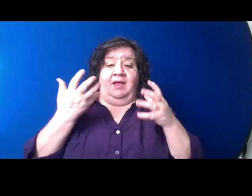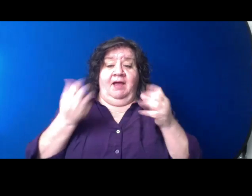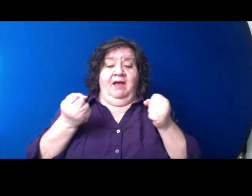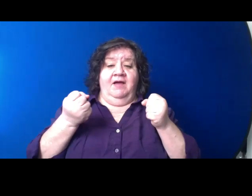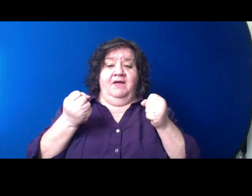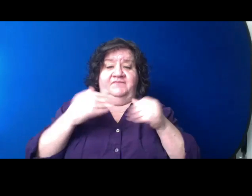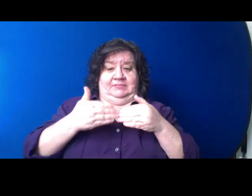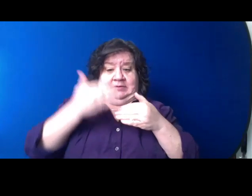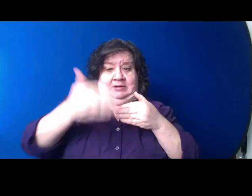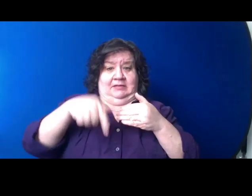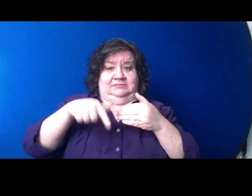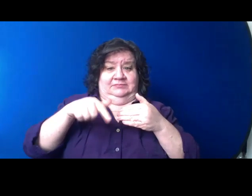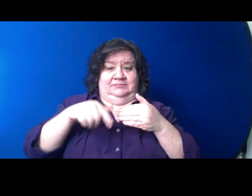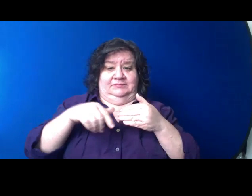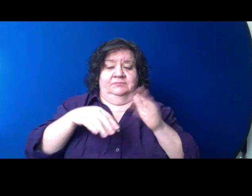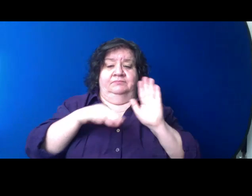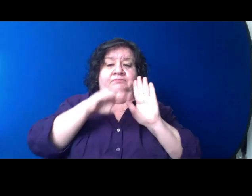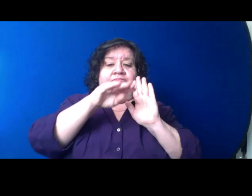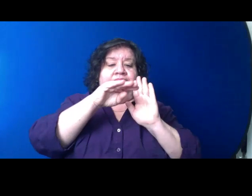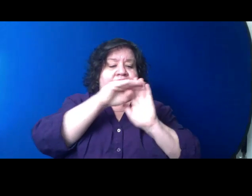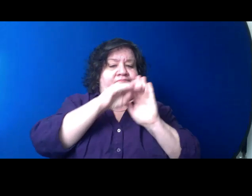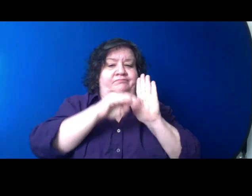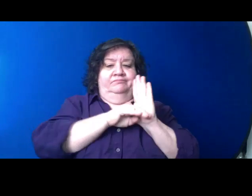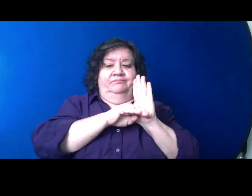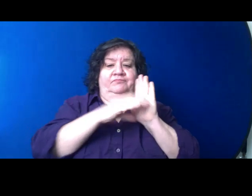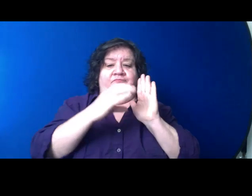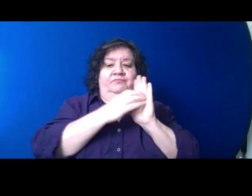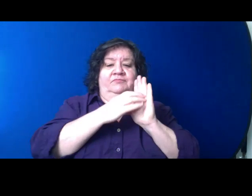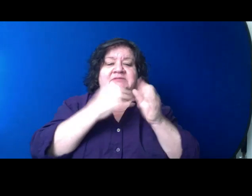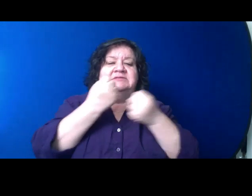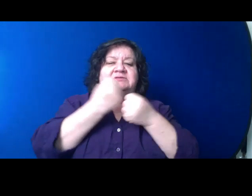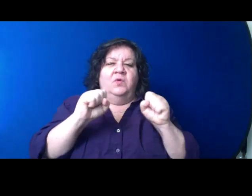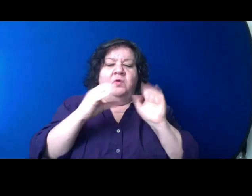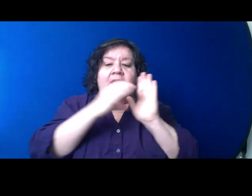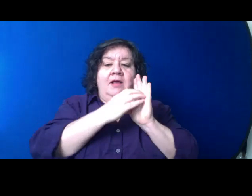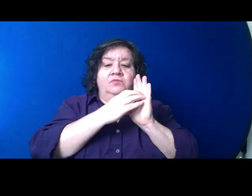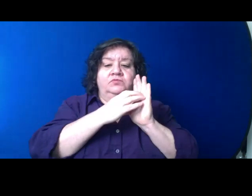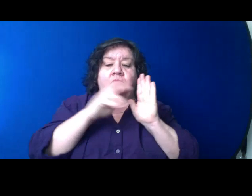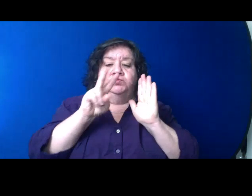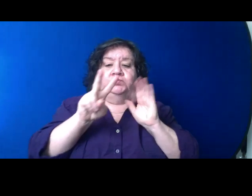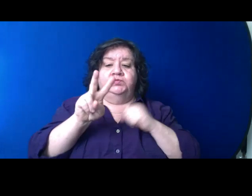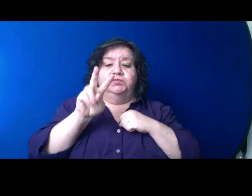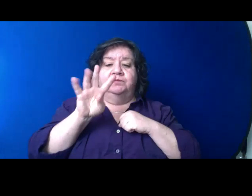in armed conflict tomorrow morning at 8 30 a.m new york which is an interesting session discussing